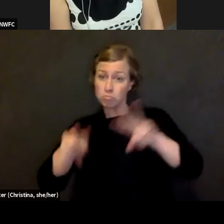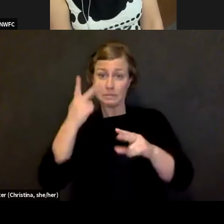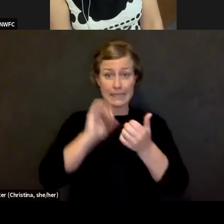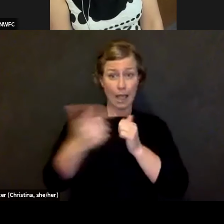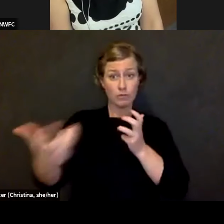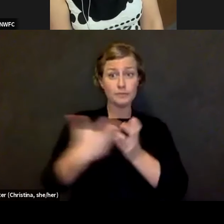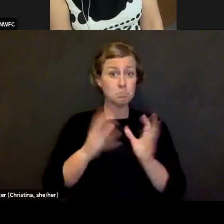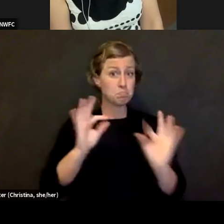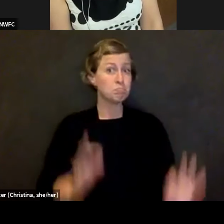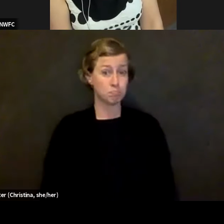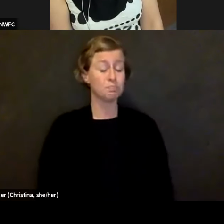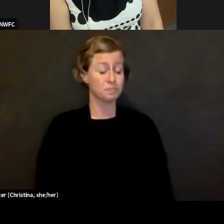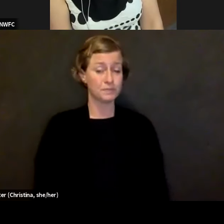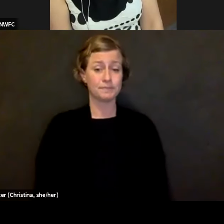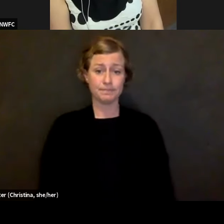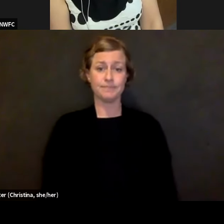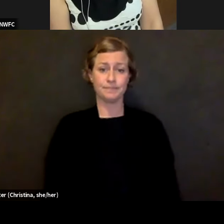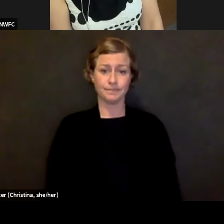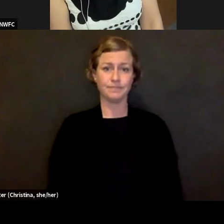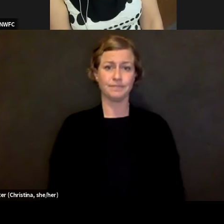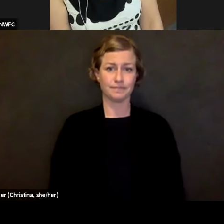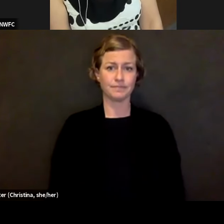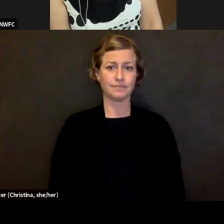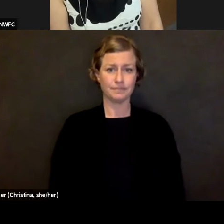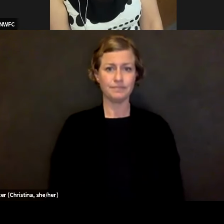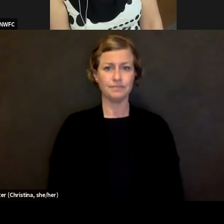centralOregonpeacekeepers@gmail. com. Send us a message and we're more than happy to